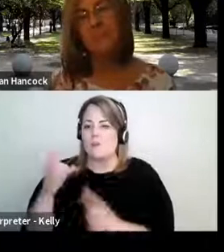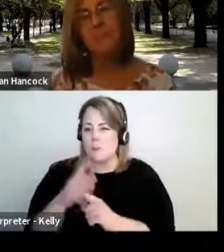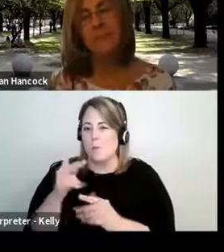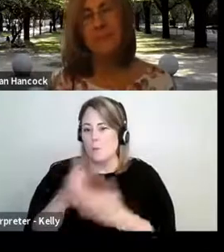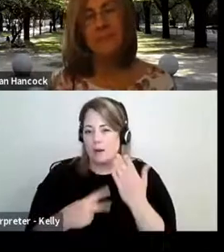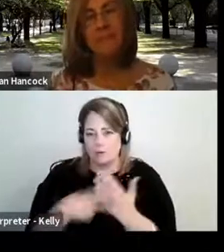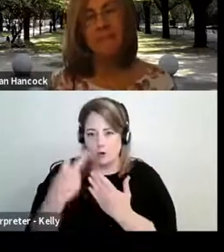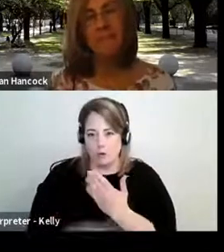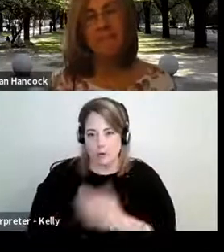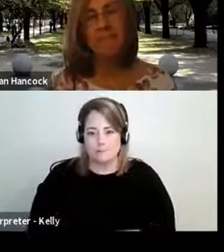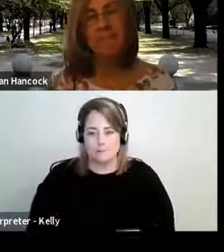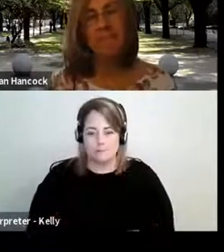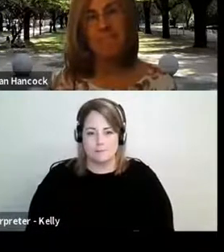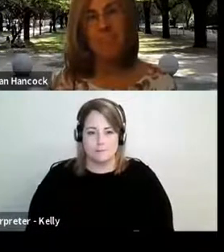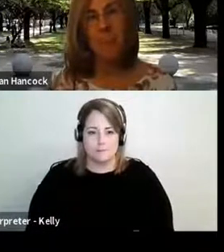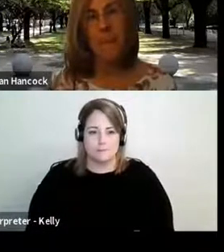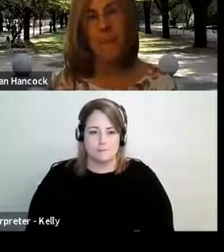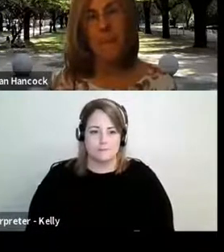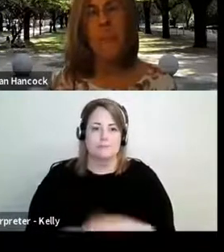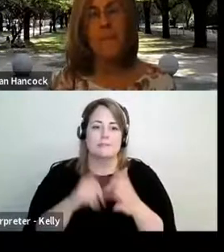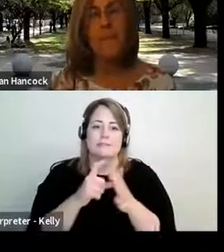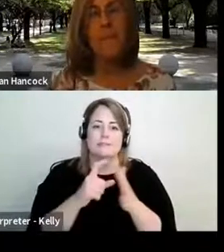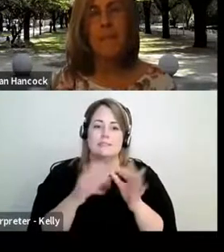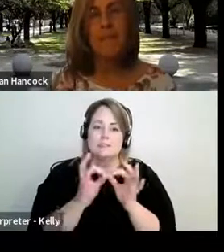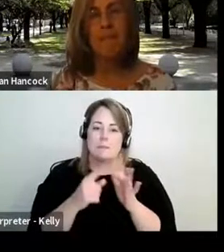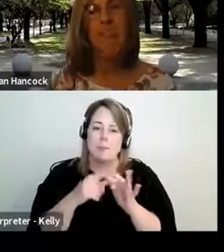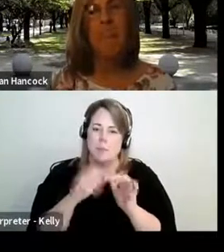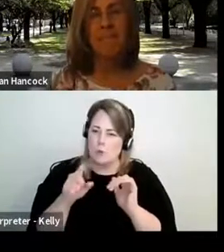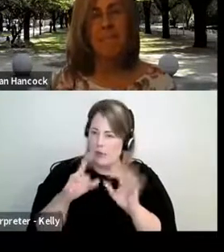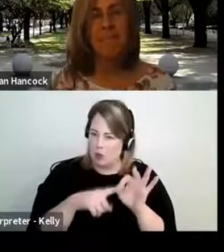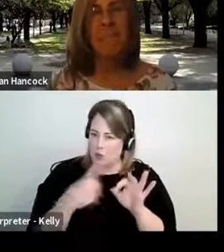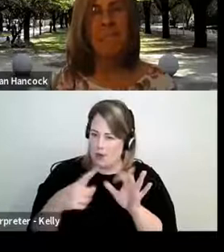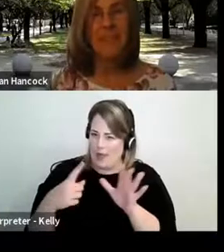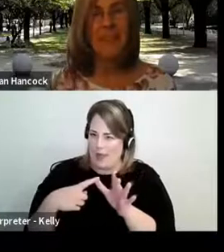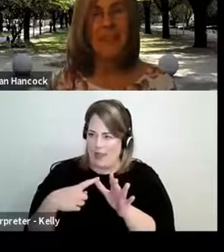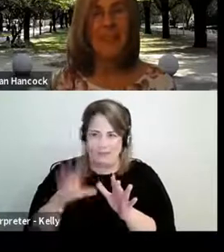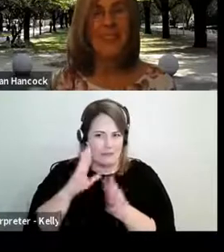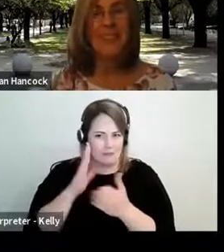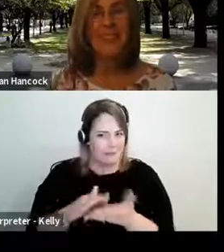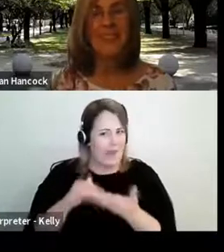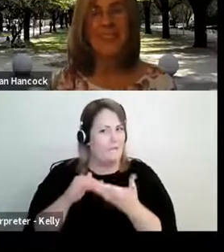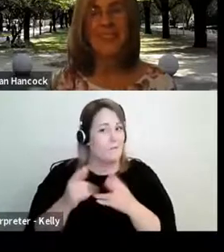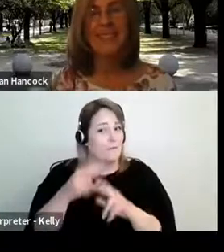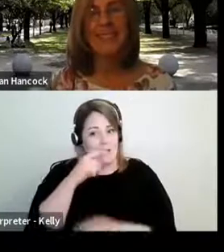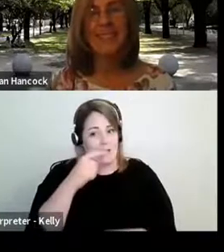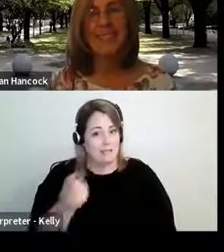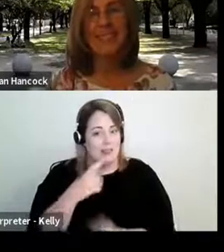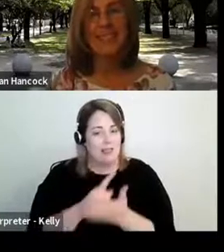Q&A’s sound really helpful, so I wouldn’t even mind a copy of those, if you want to send them through later, that would be great and some other people might want them too.